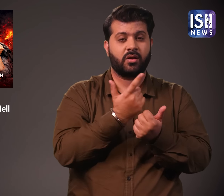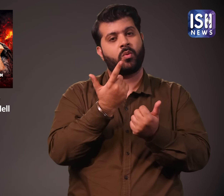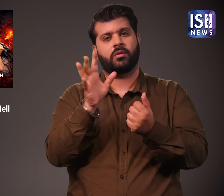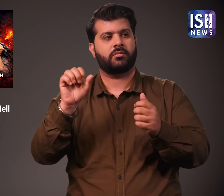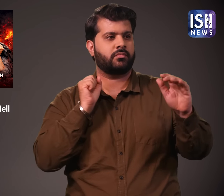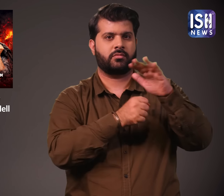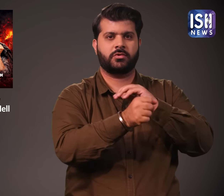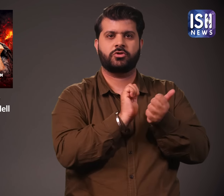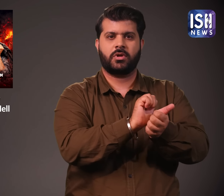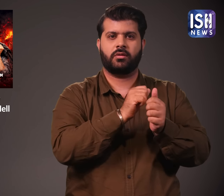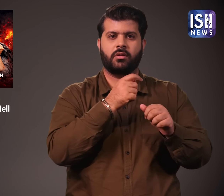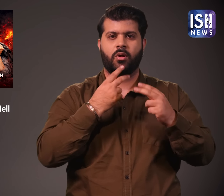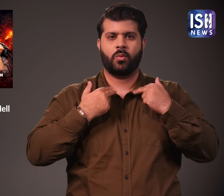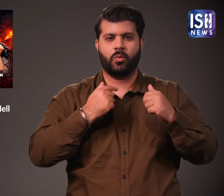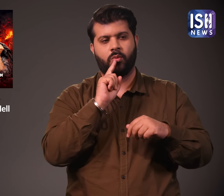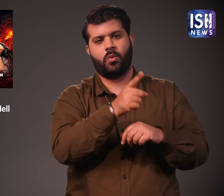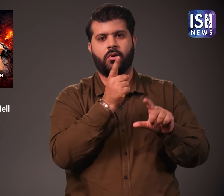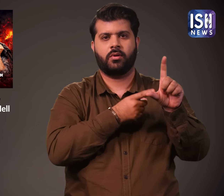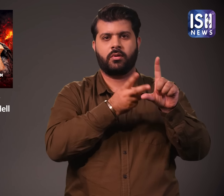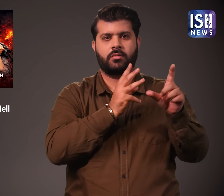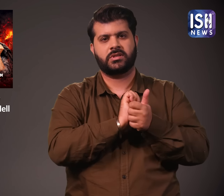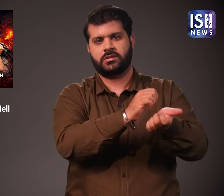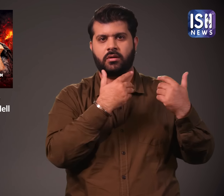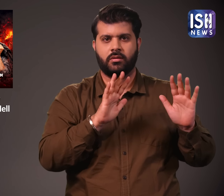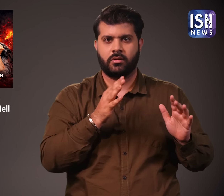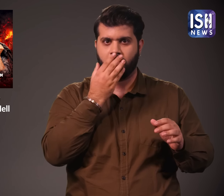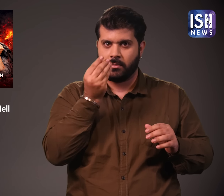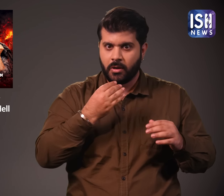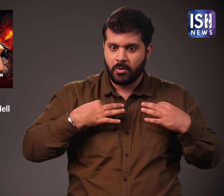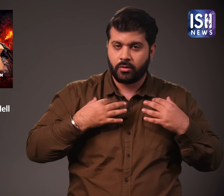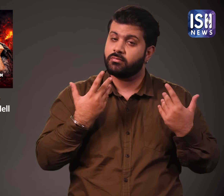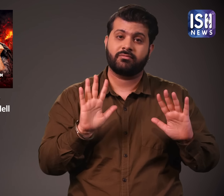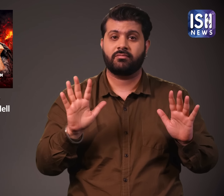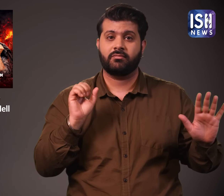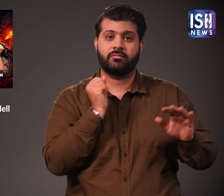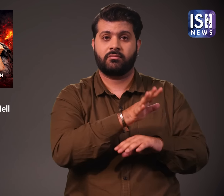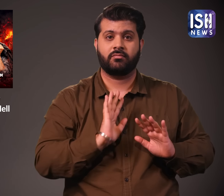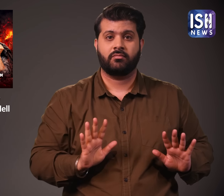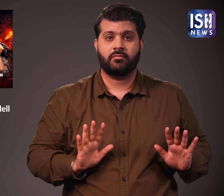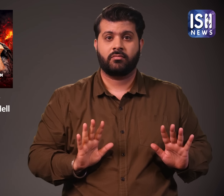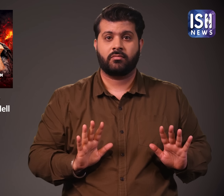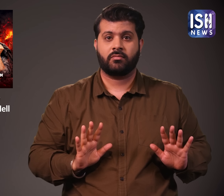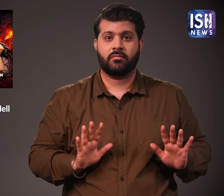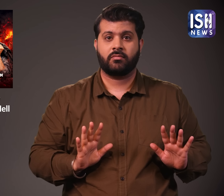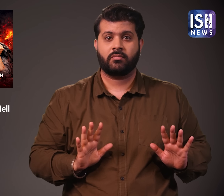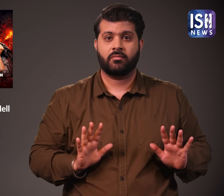or even several years in jail as mandated by the court, simply for her clothing.